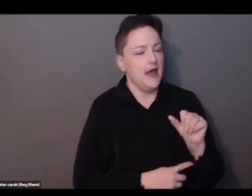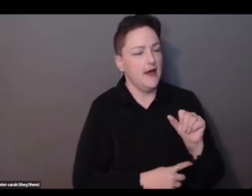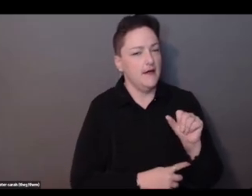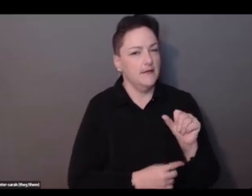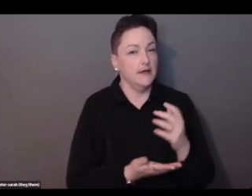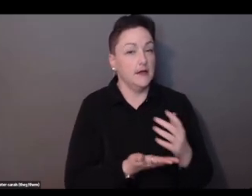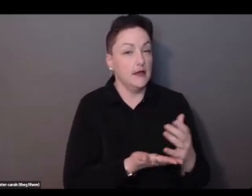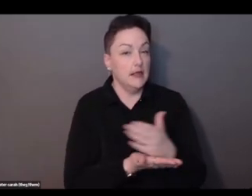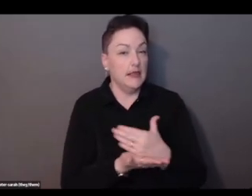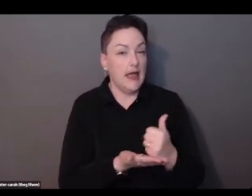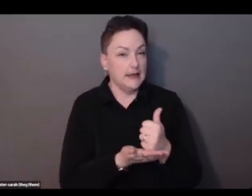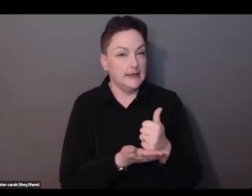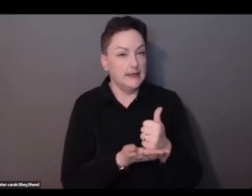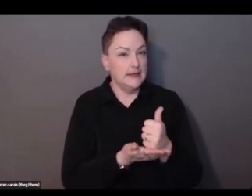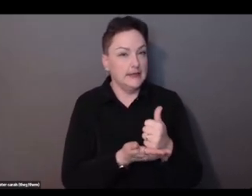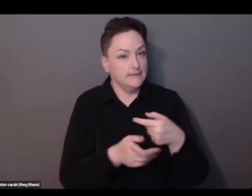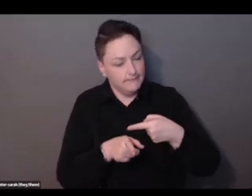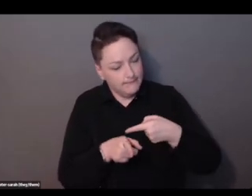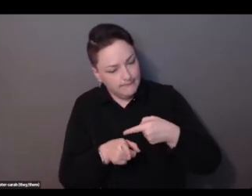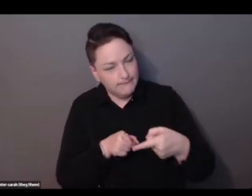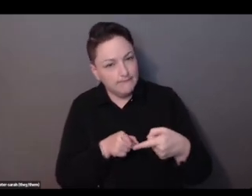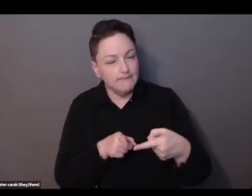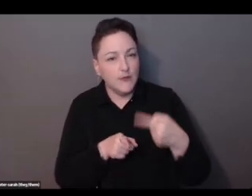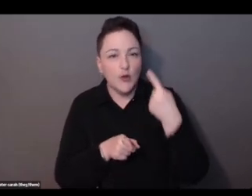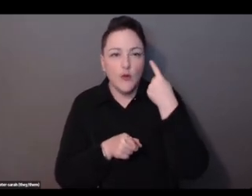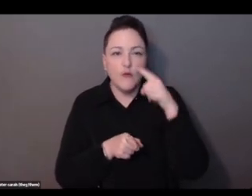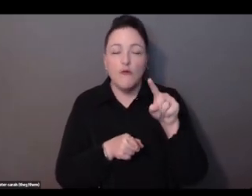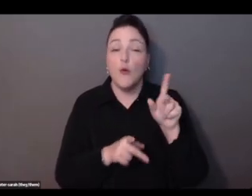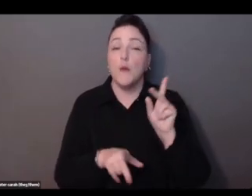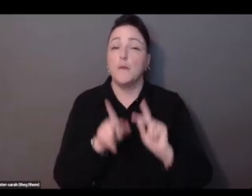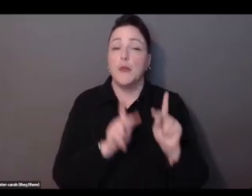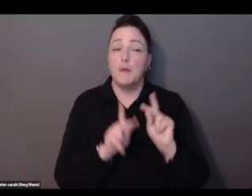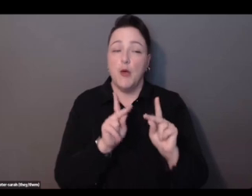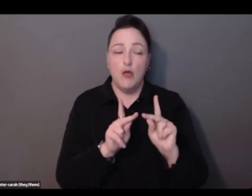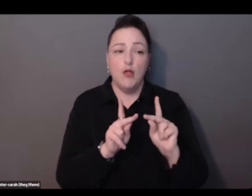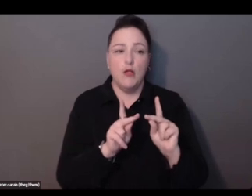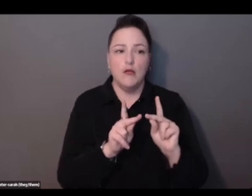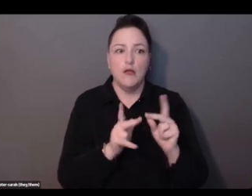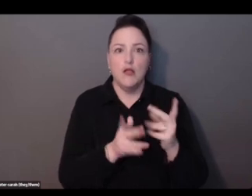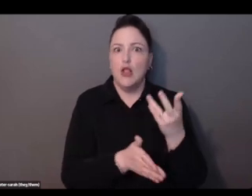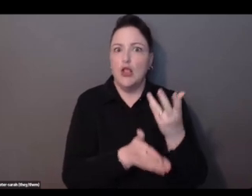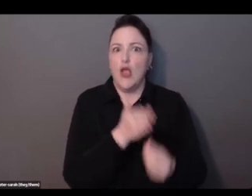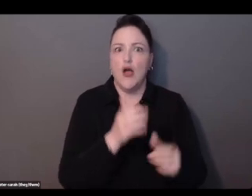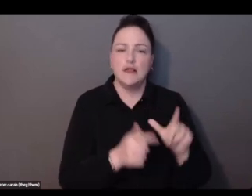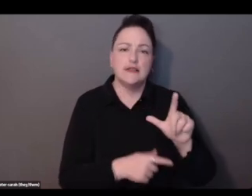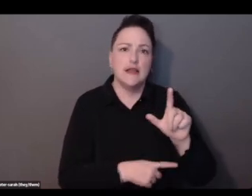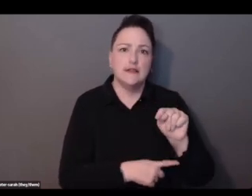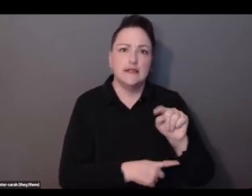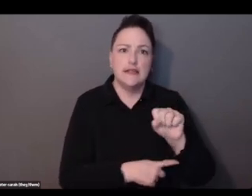focuses on people who have lost LTSS or become institutionalized due to disaster specifically,